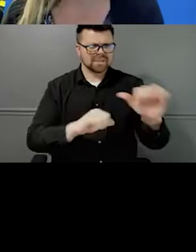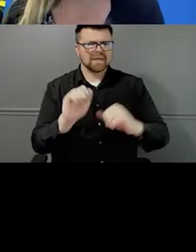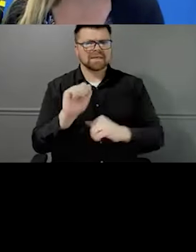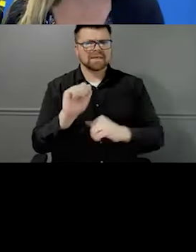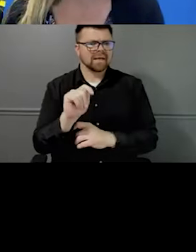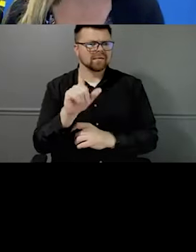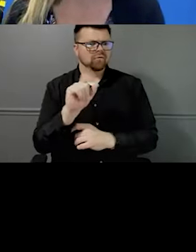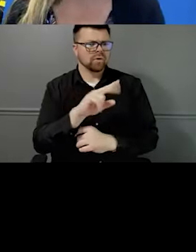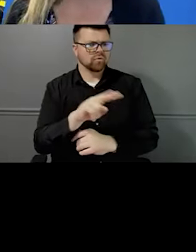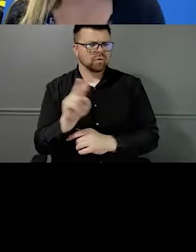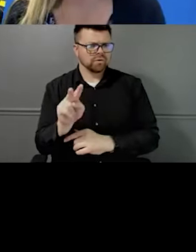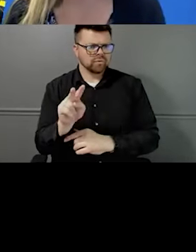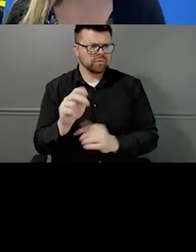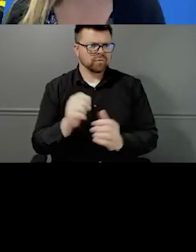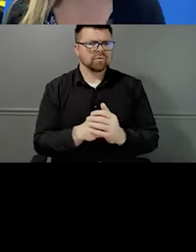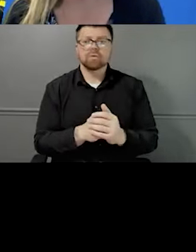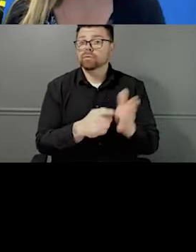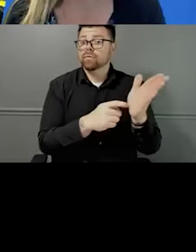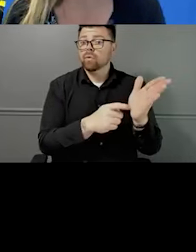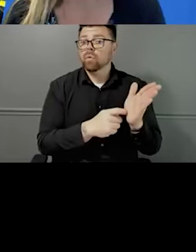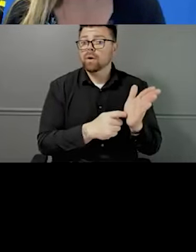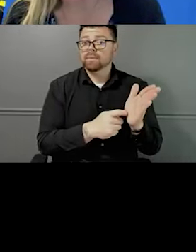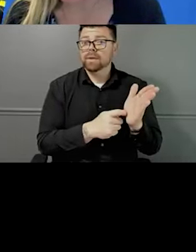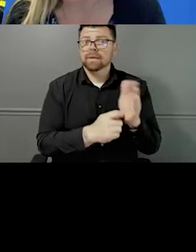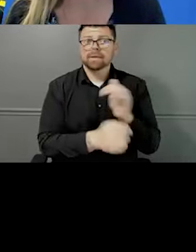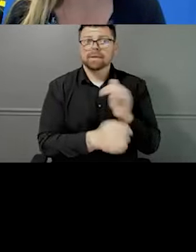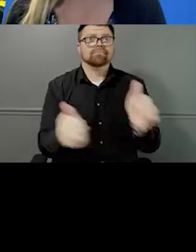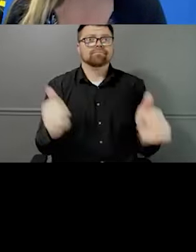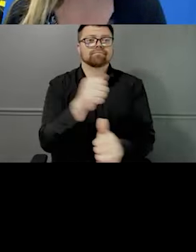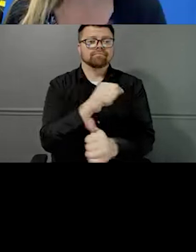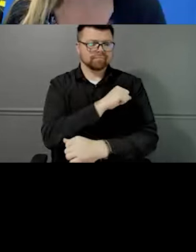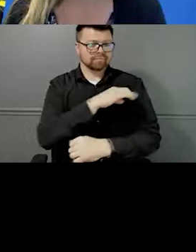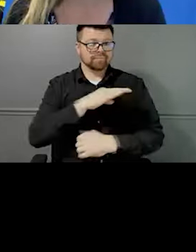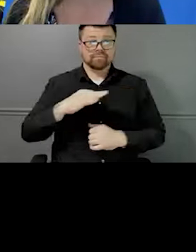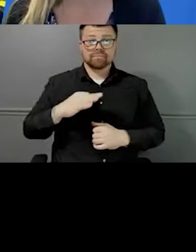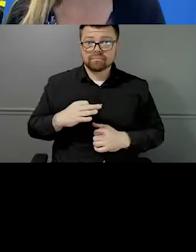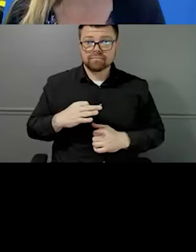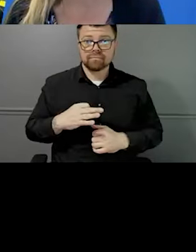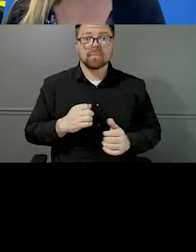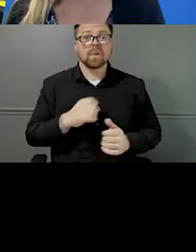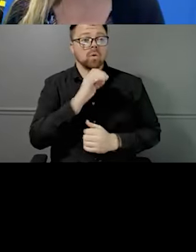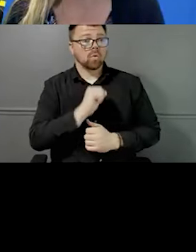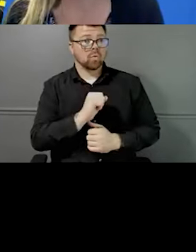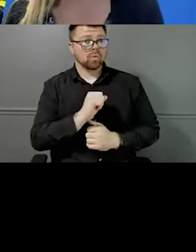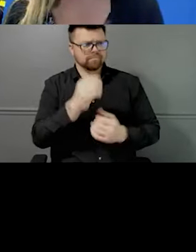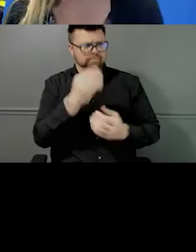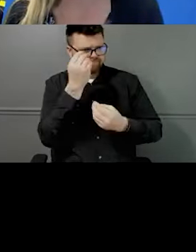there was a requirement that senior key persons certify that they are not a party to